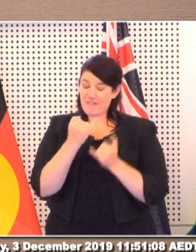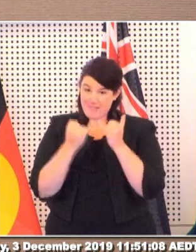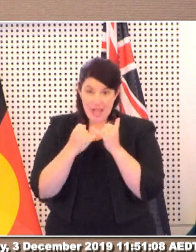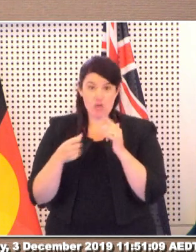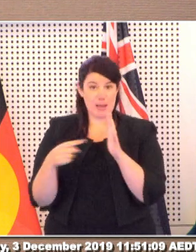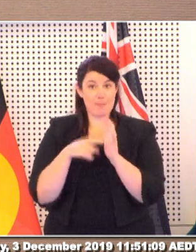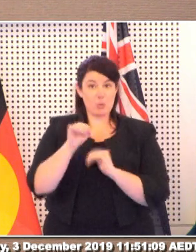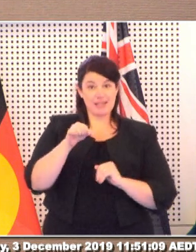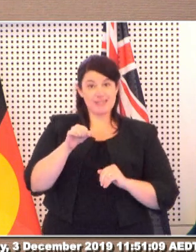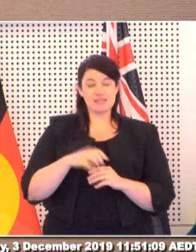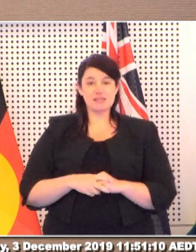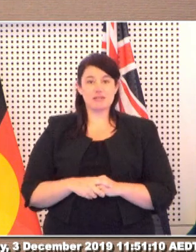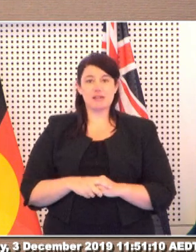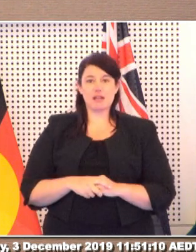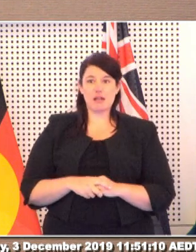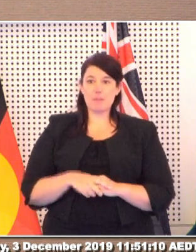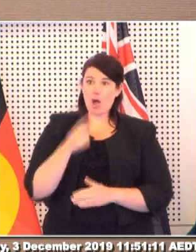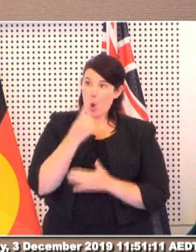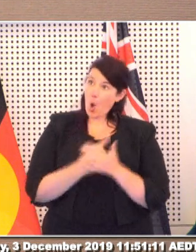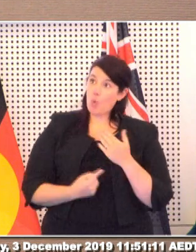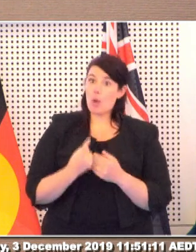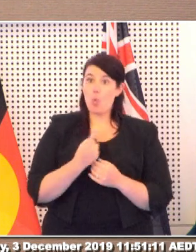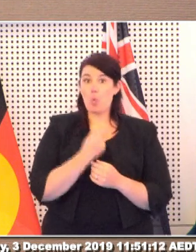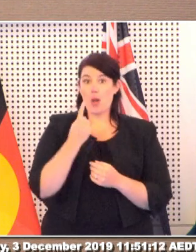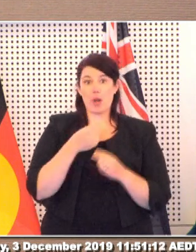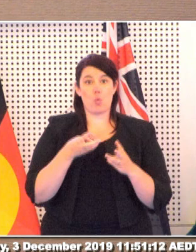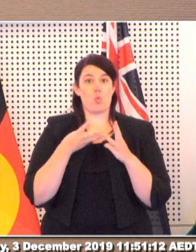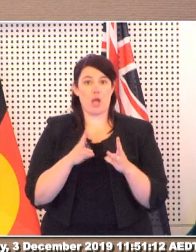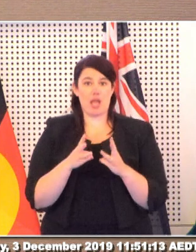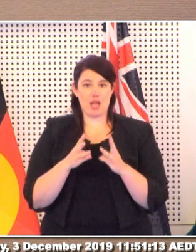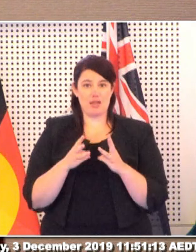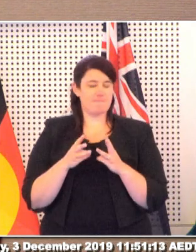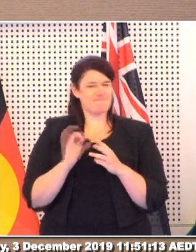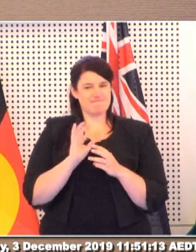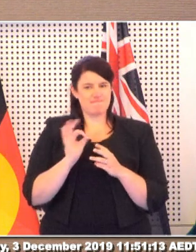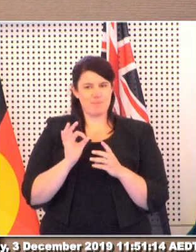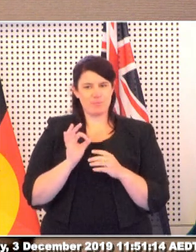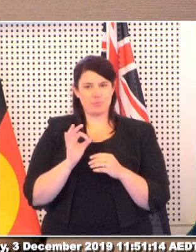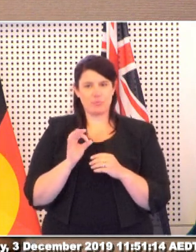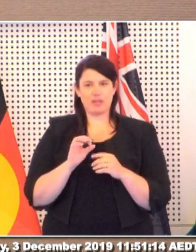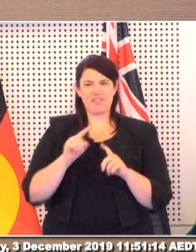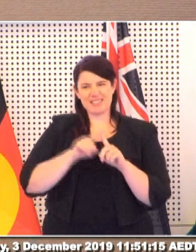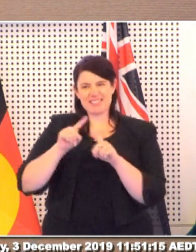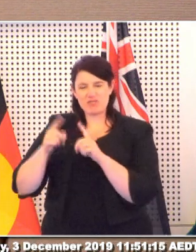But they’re not the only factor that’s coming into play. There’s a whole lot of things that are moving in and out